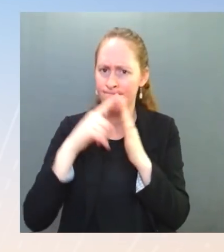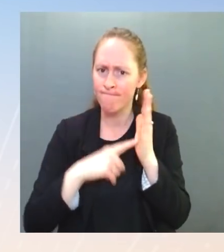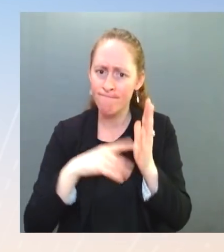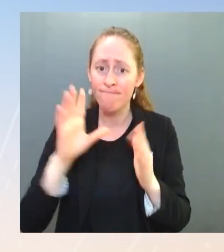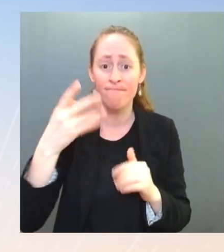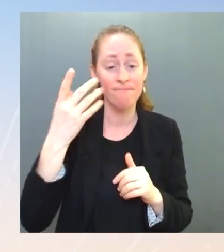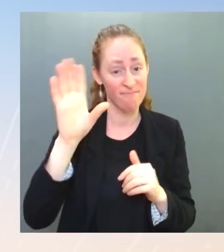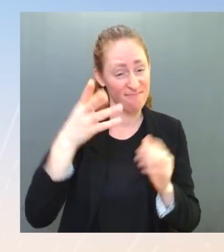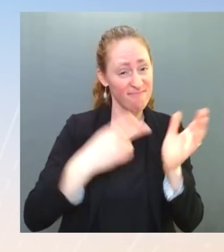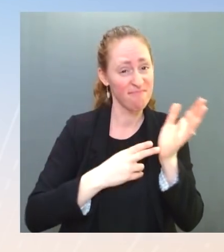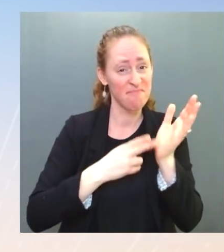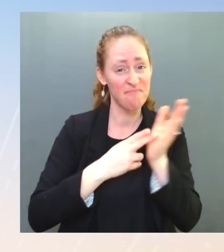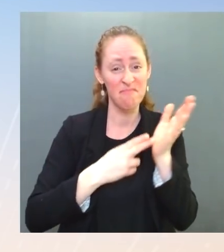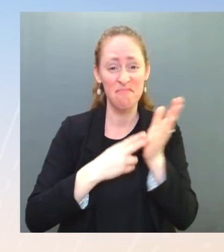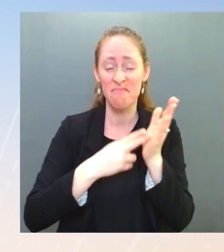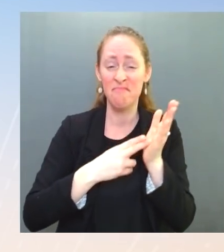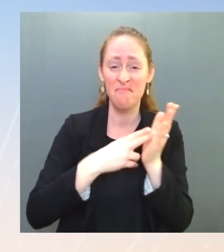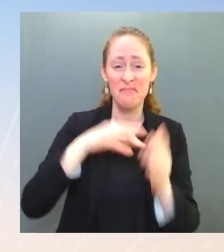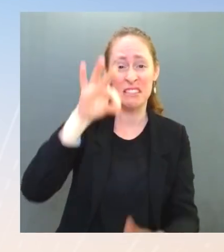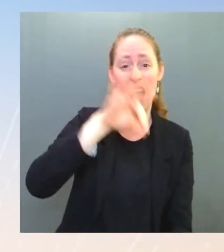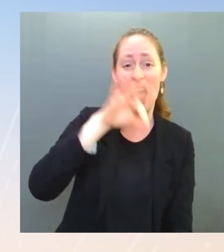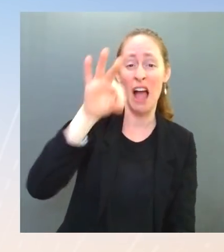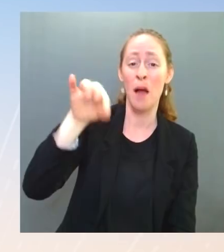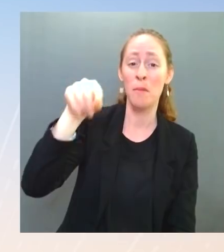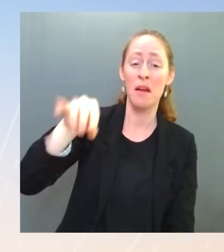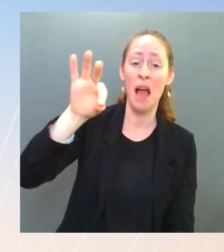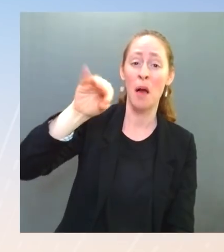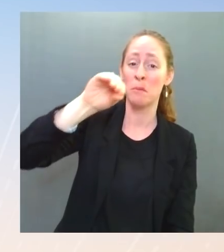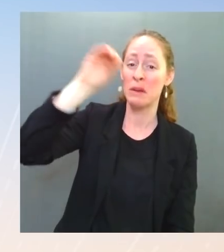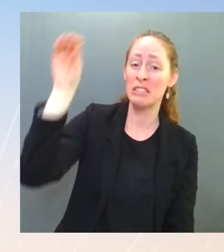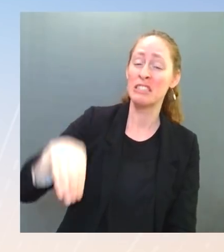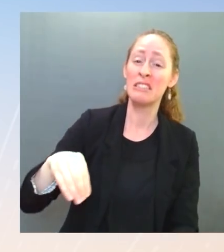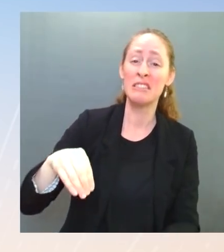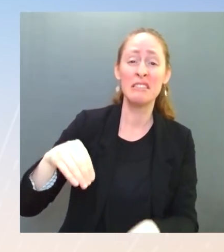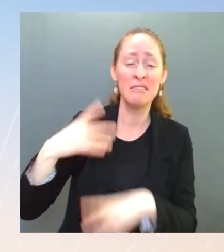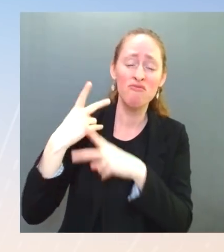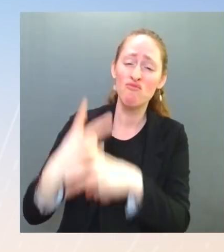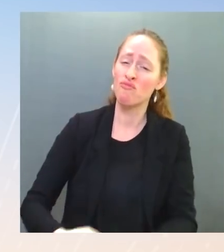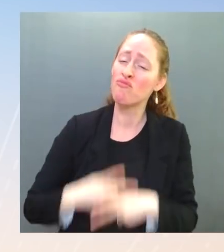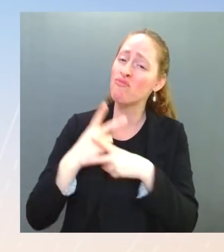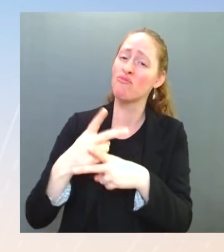I would note the President and the Vice President have both tested negative in the last 24 hours.